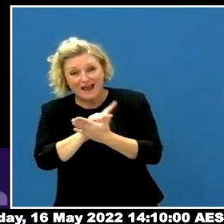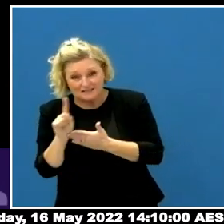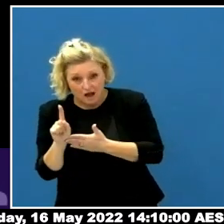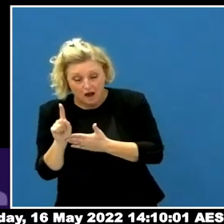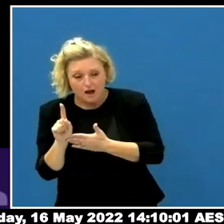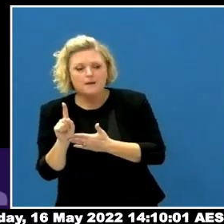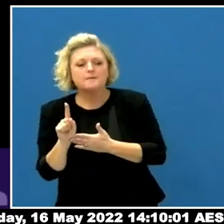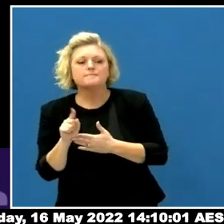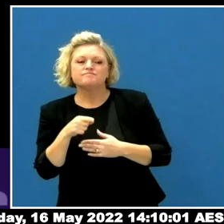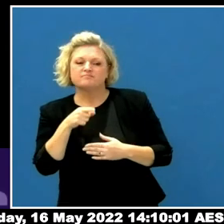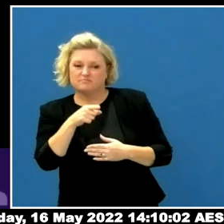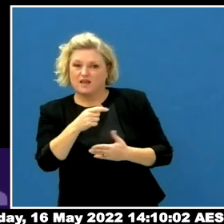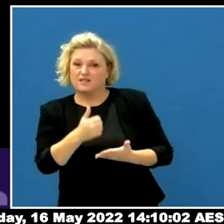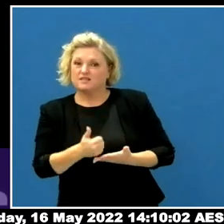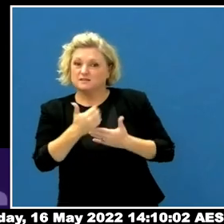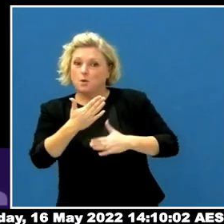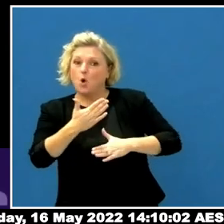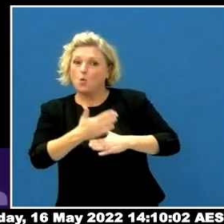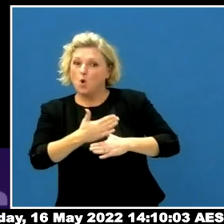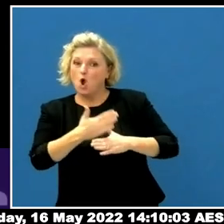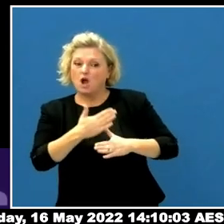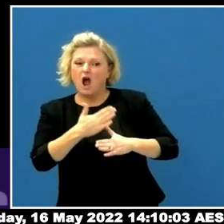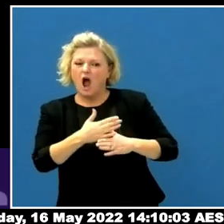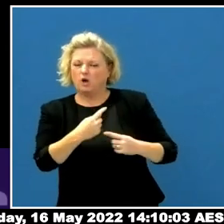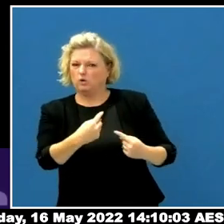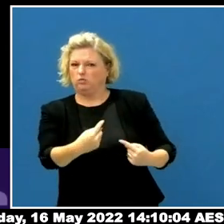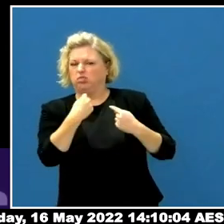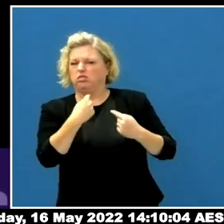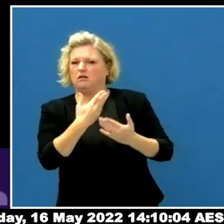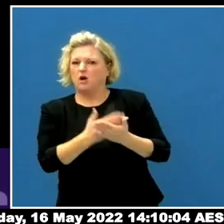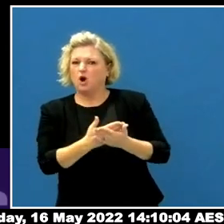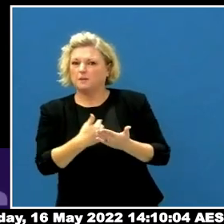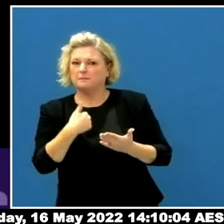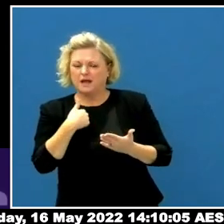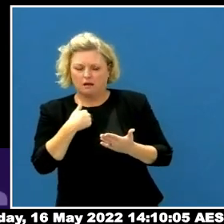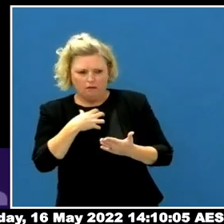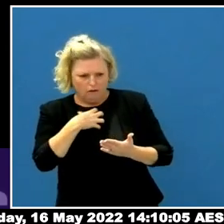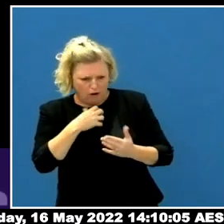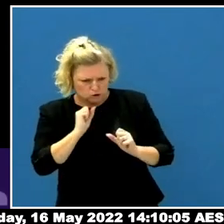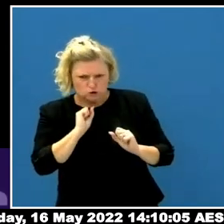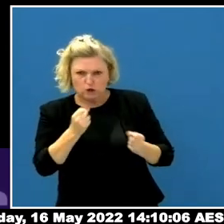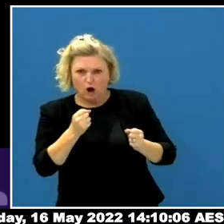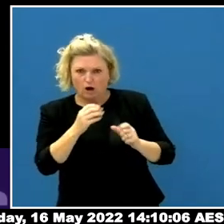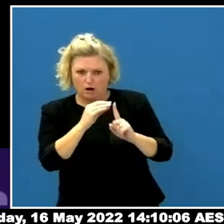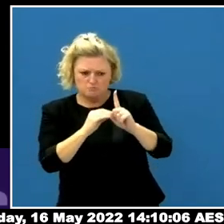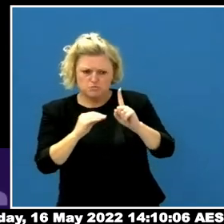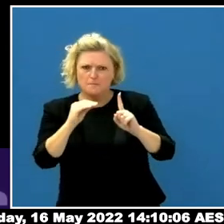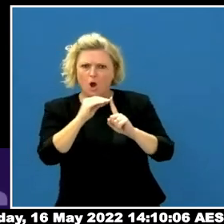abusing was actually promoted and then I rang and asked them why my complaint hadn't